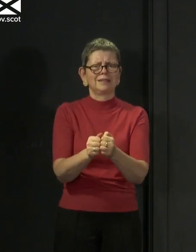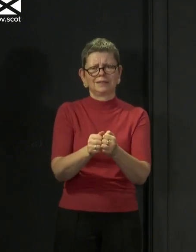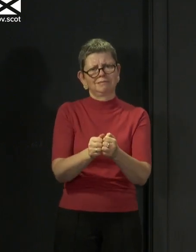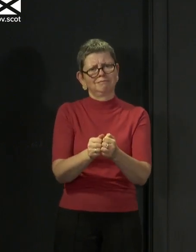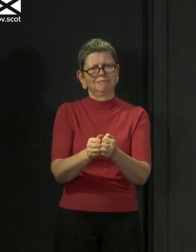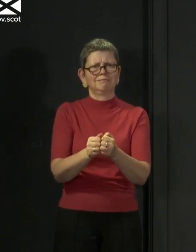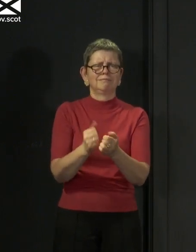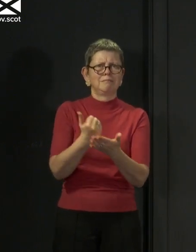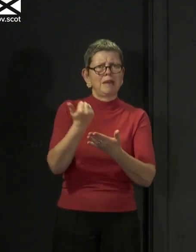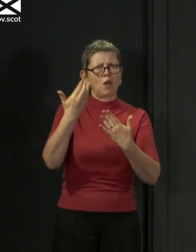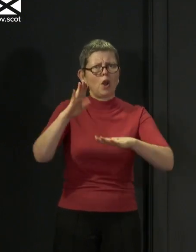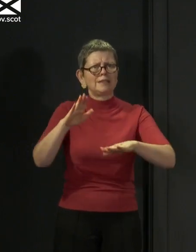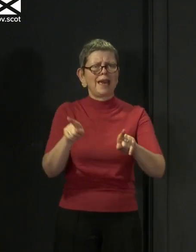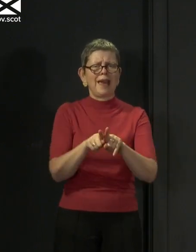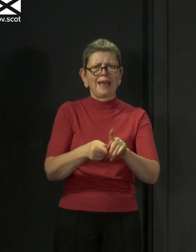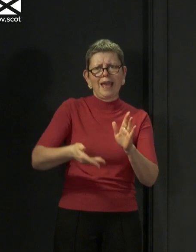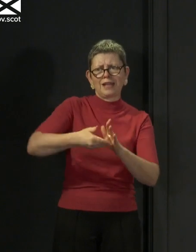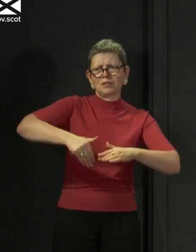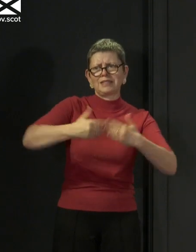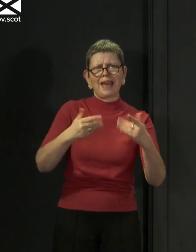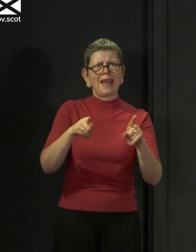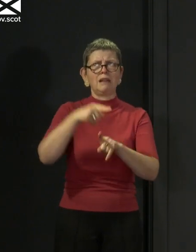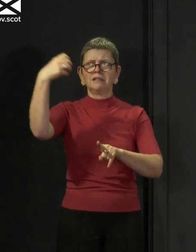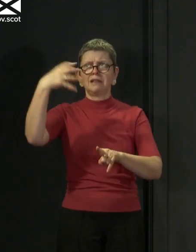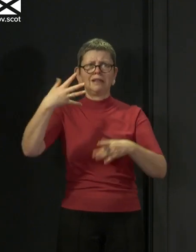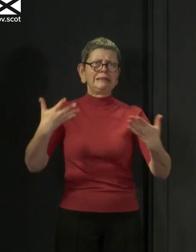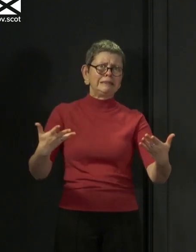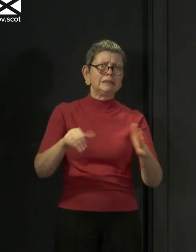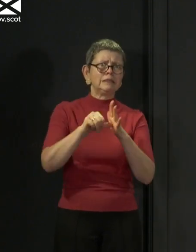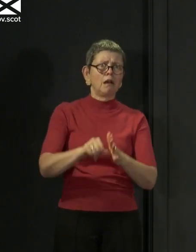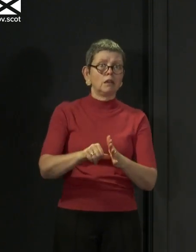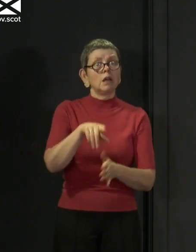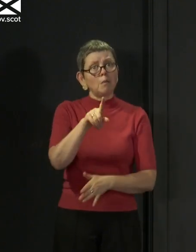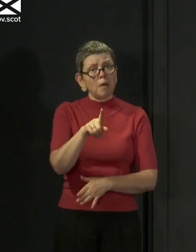However, I'm also very confident that the vast majority of you will continue to comply